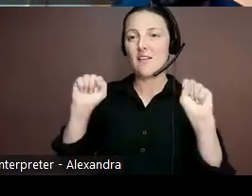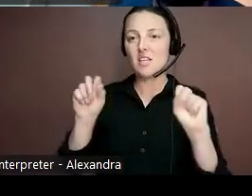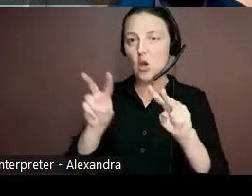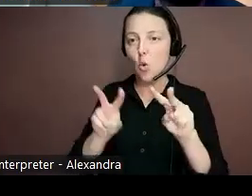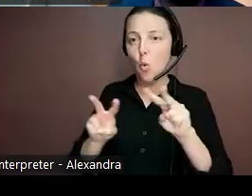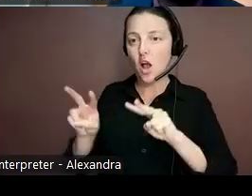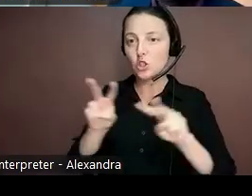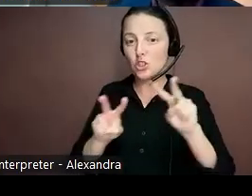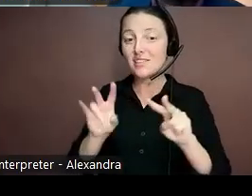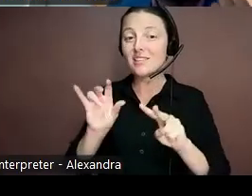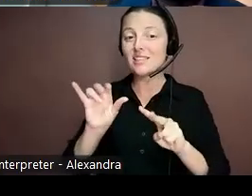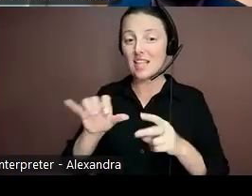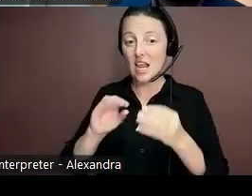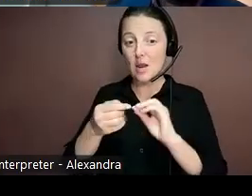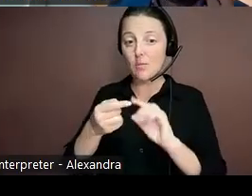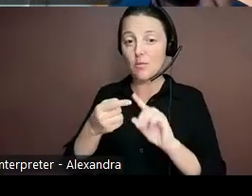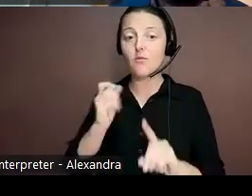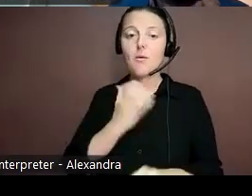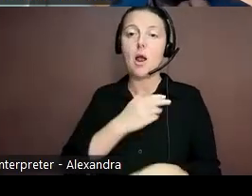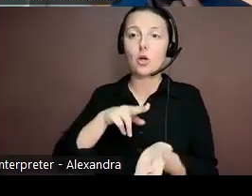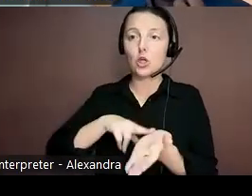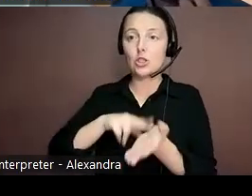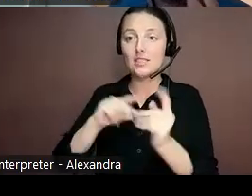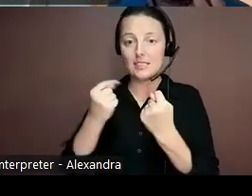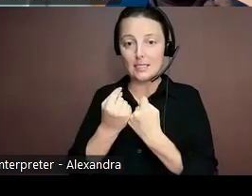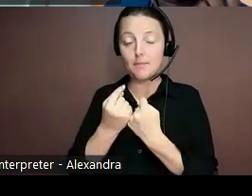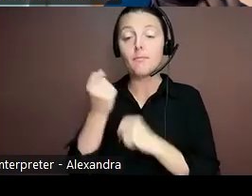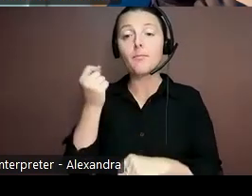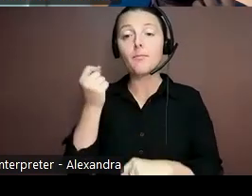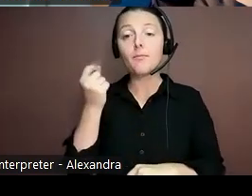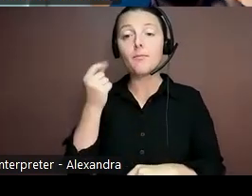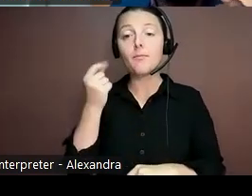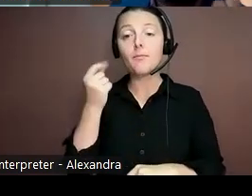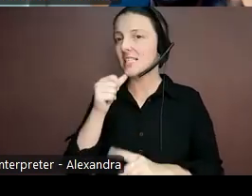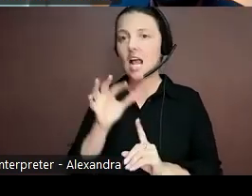team uh the number of safety watches. Now this doesn't this is not unique to just aggression or